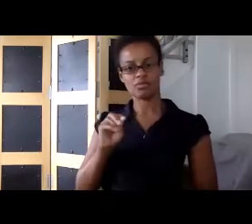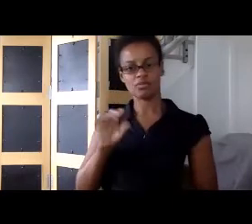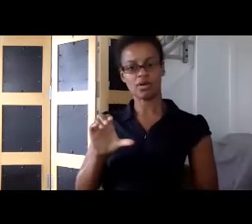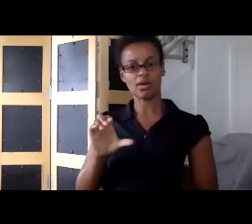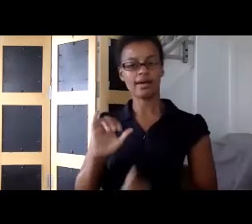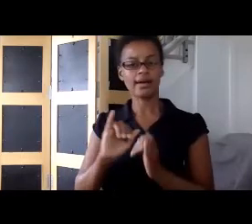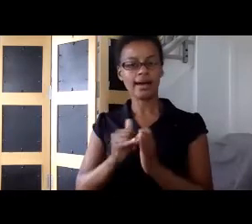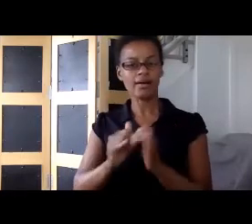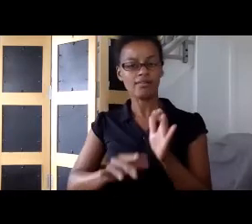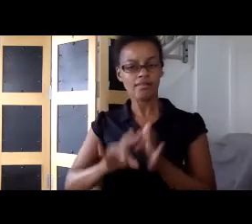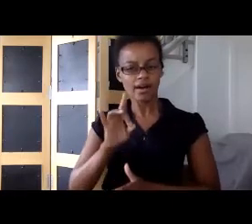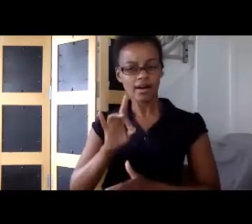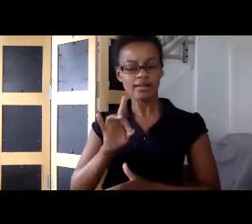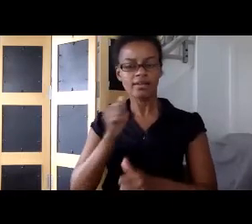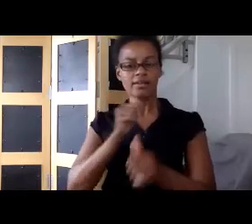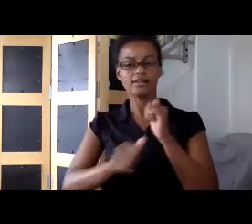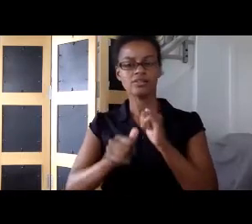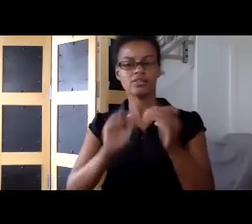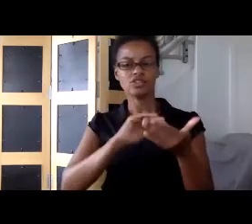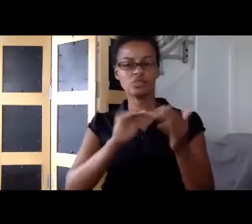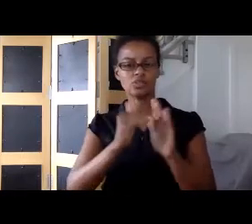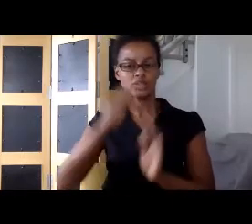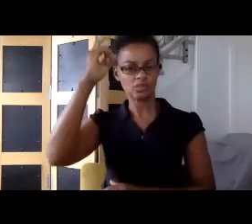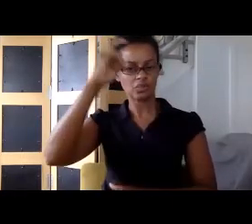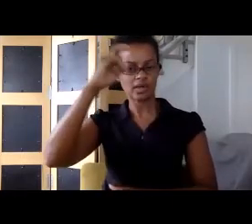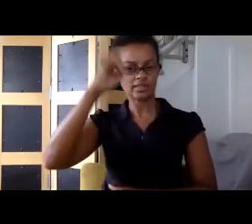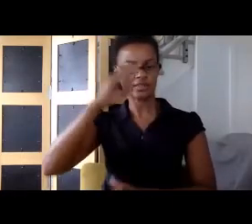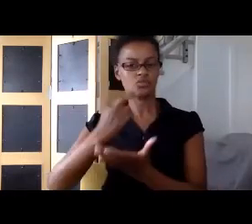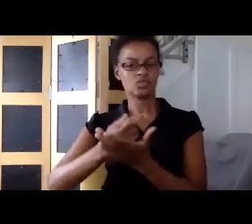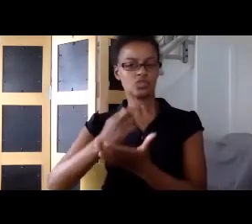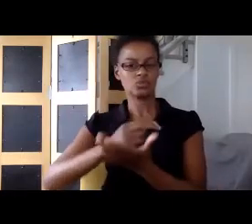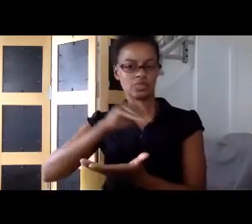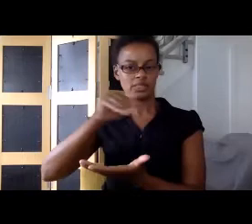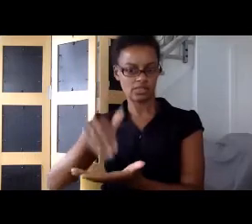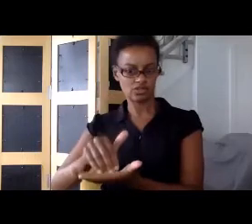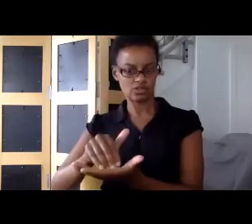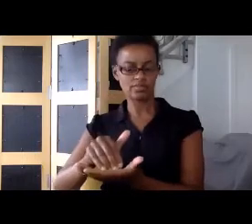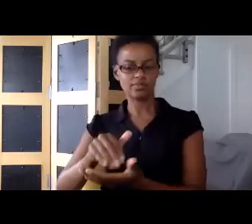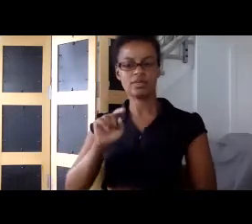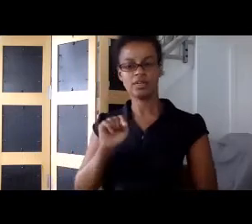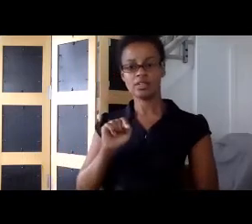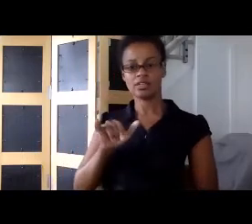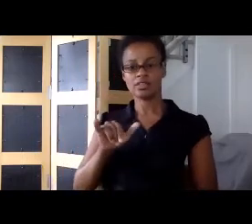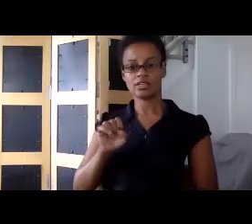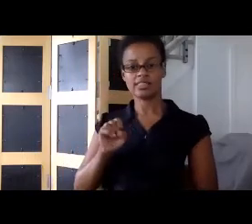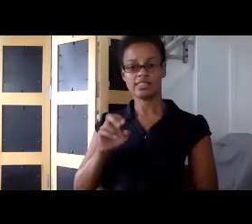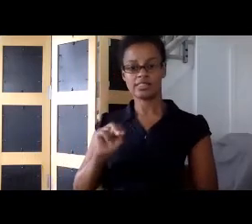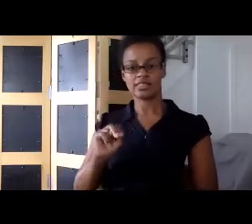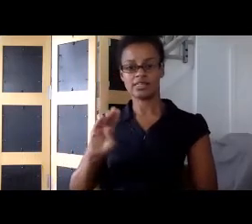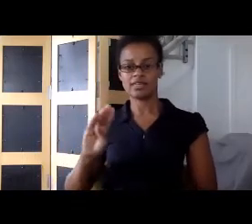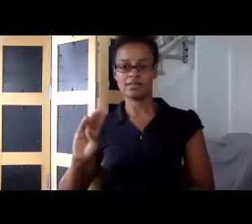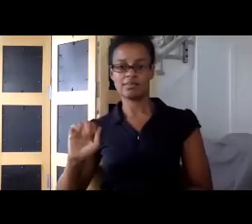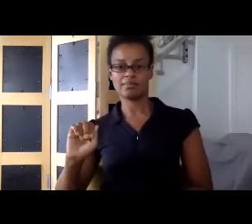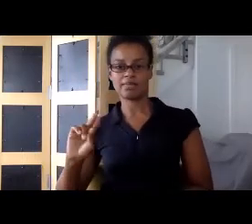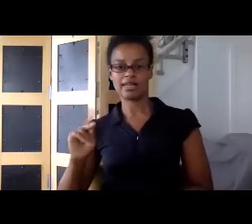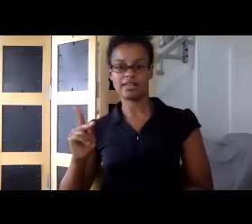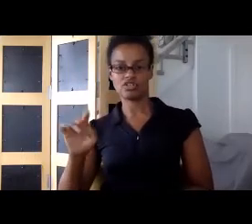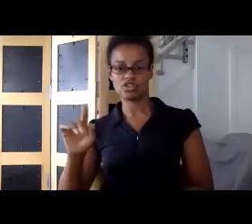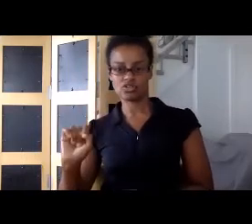Centre. Tyson Bankert, also a member of the Black Caucus, and Jaqs Gallos Aquines will